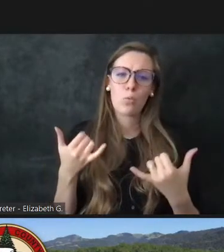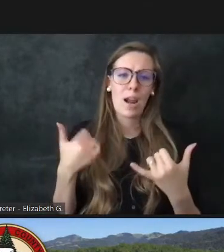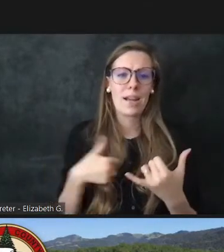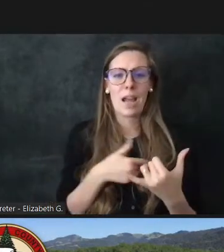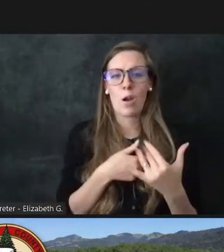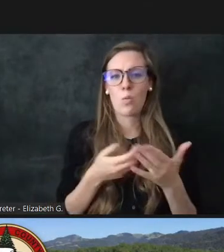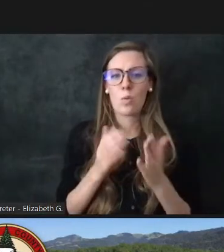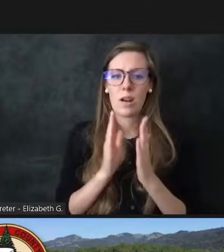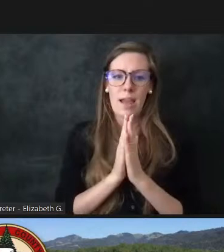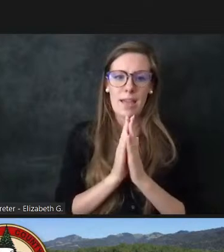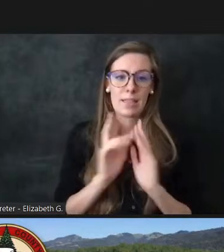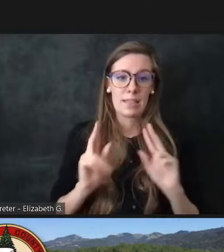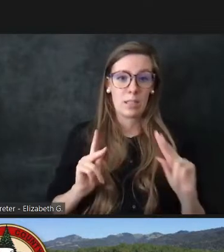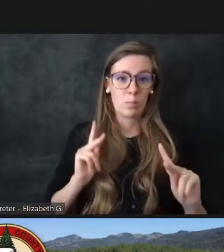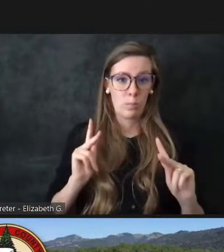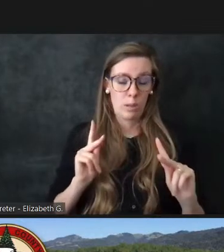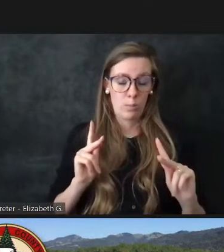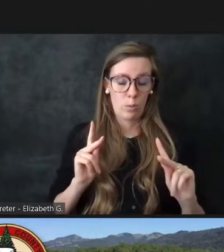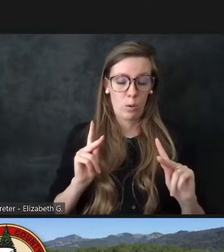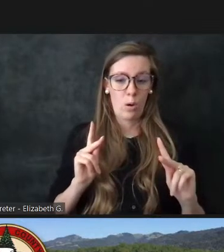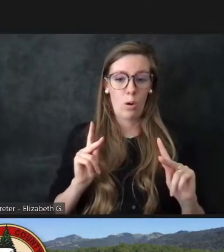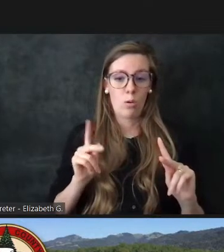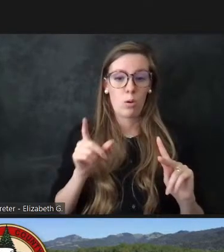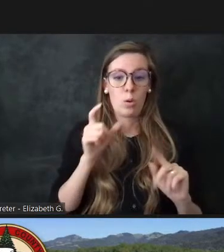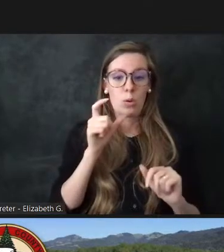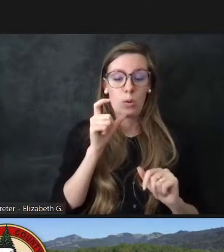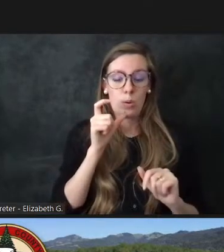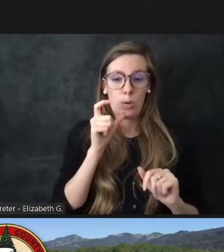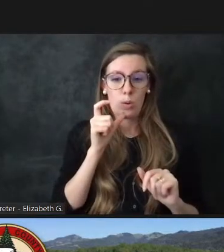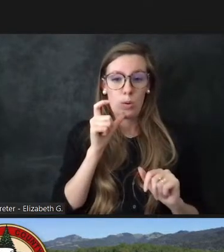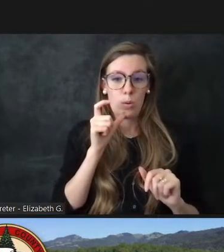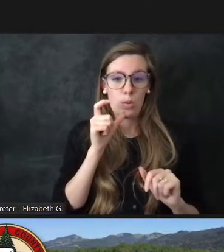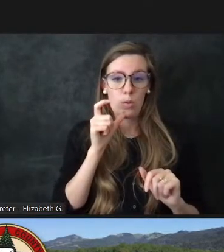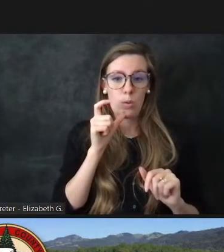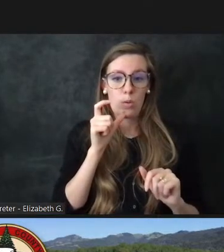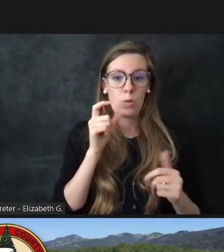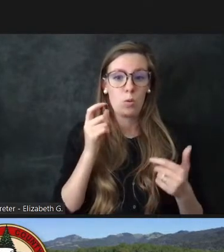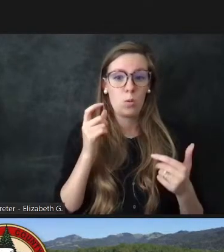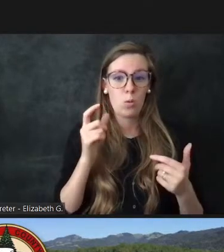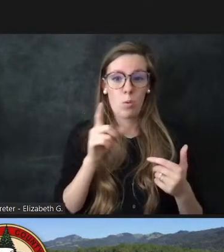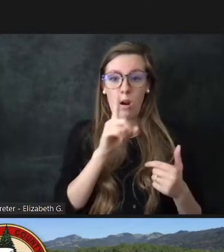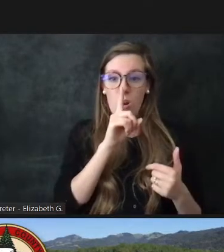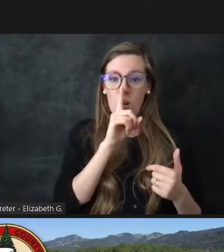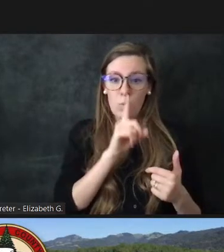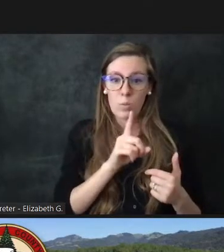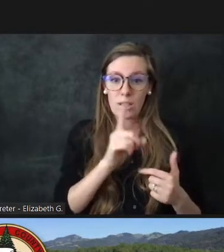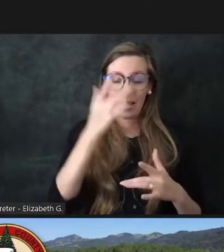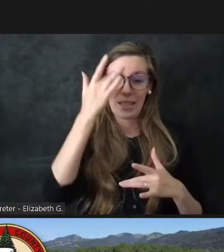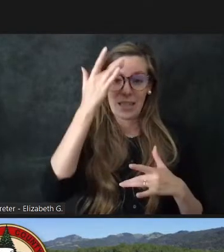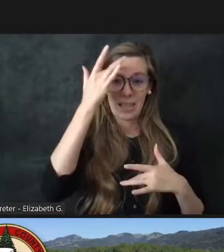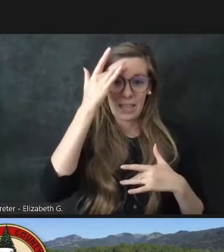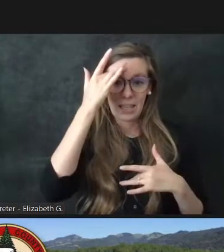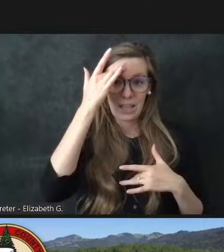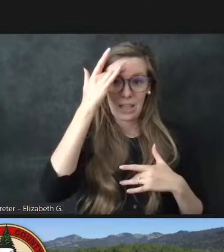that have they have a disease or an illness that is preventing from the